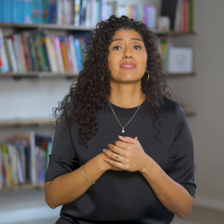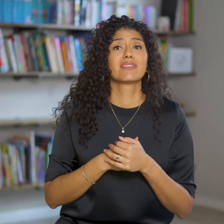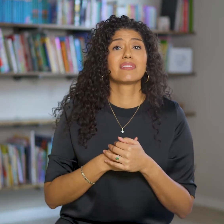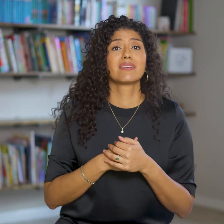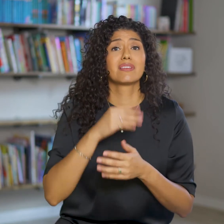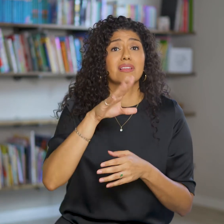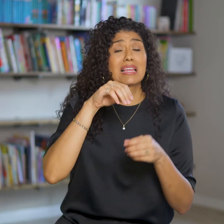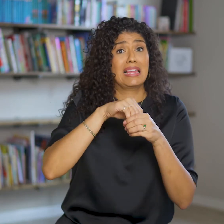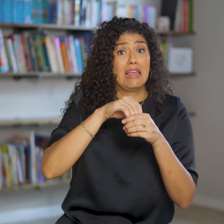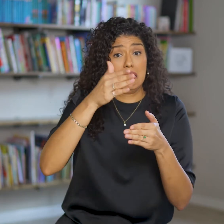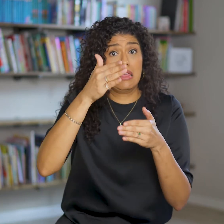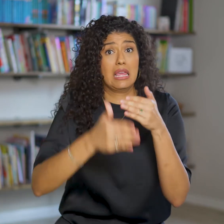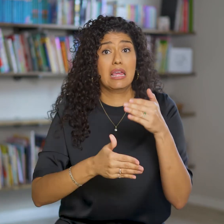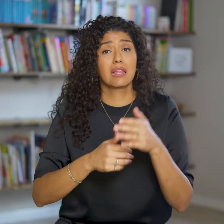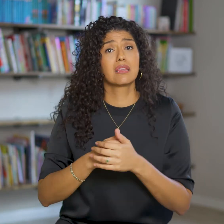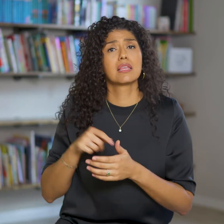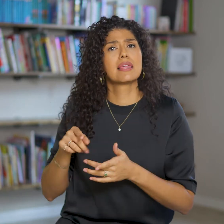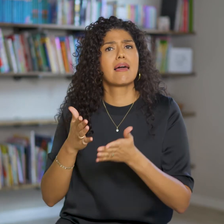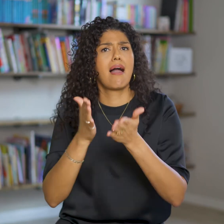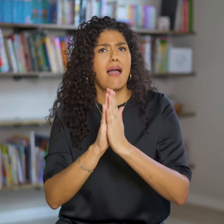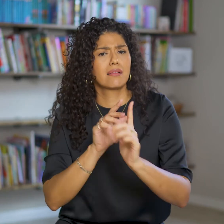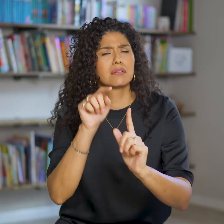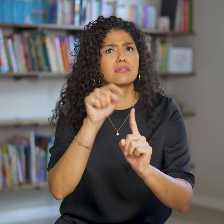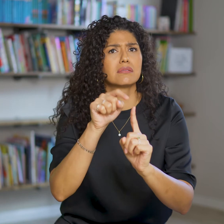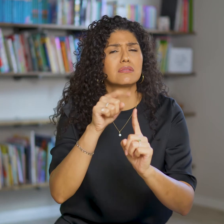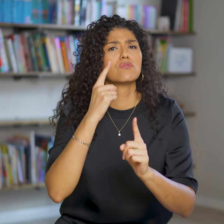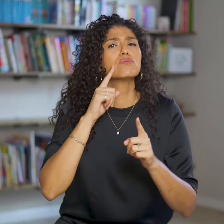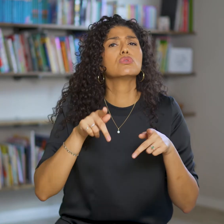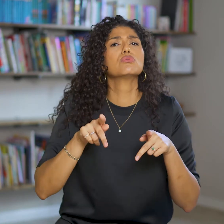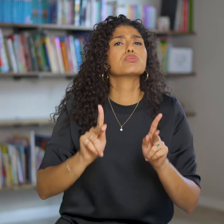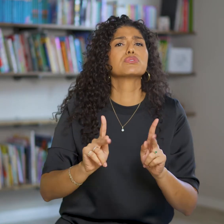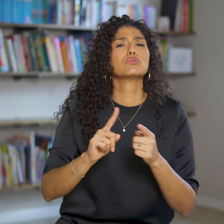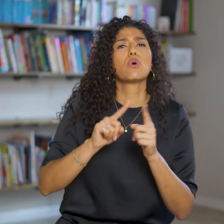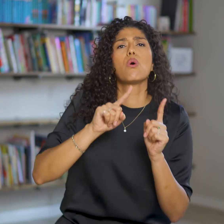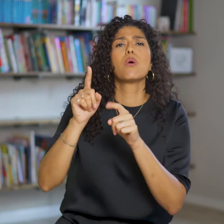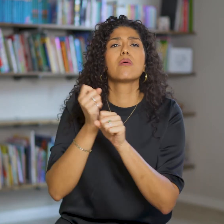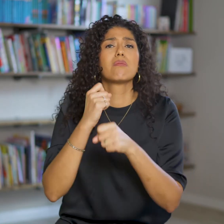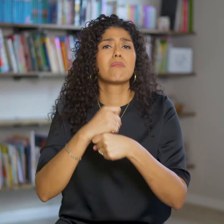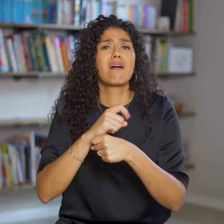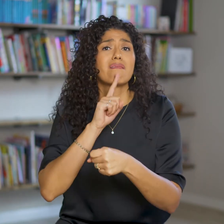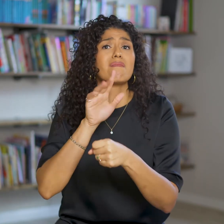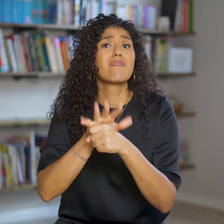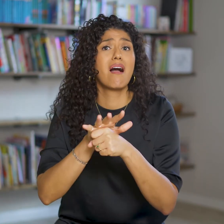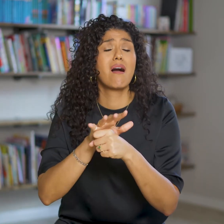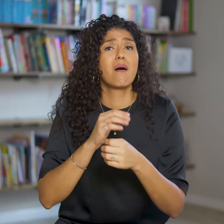Eventually he asks David for permission to “go pay a vow”